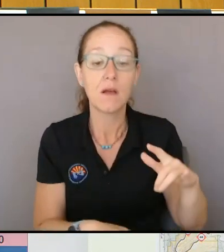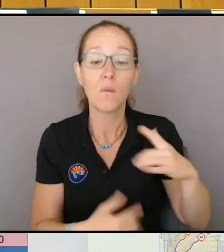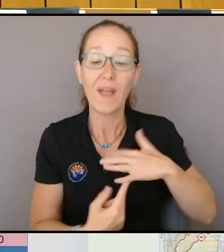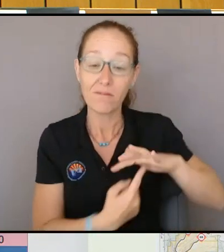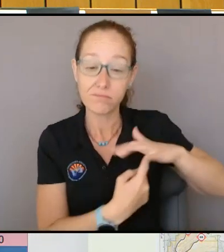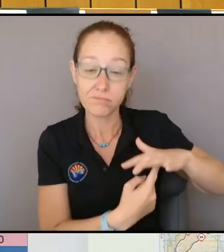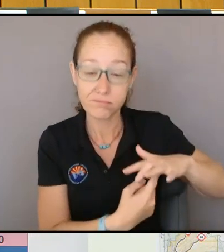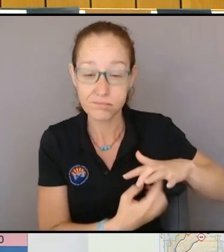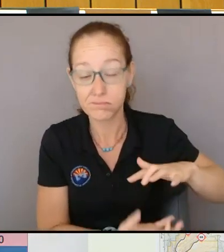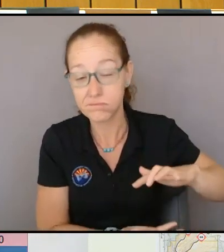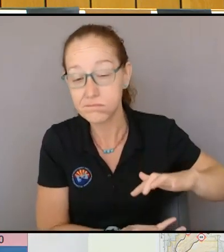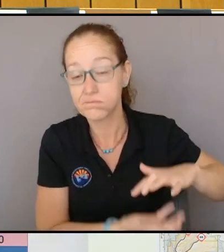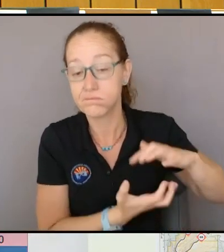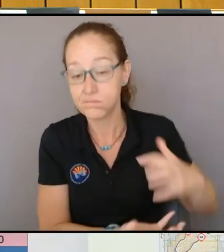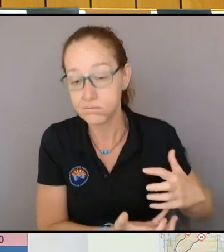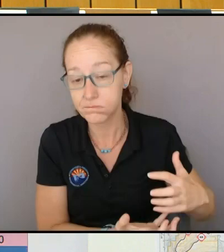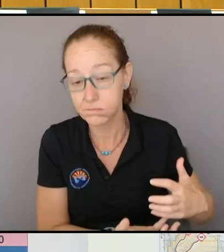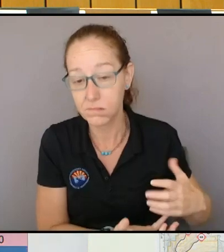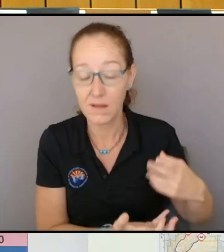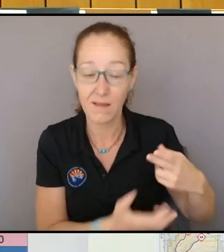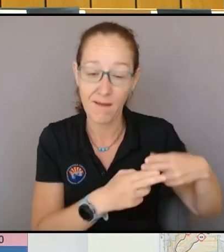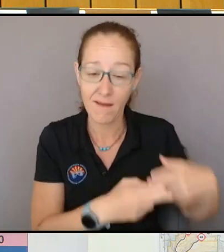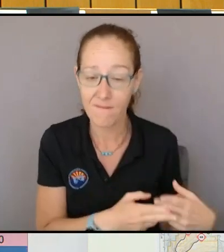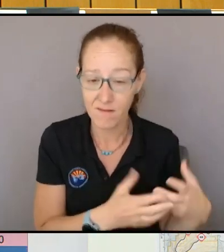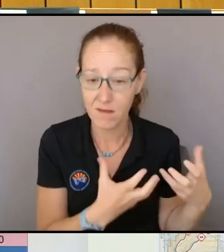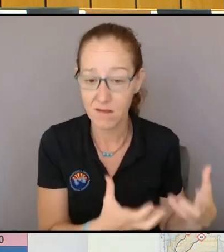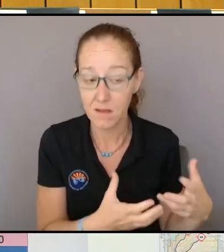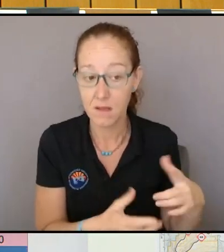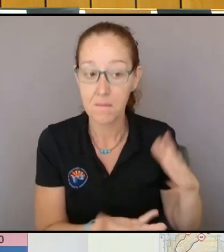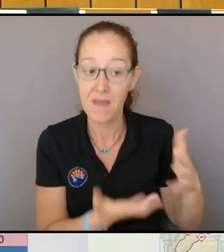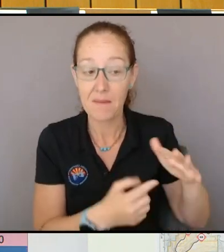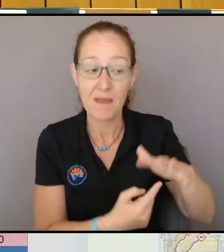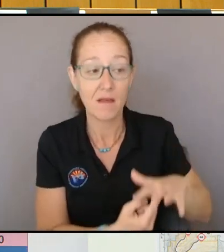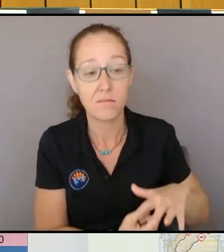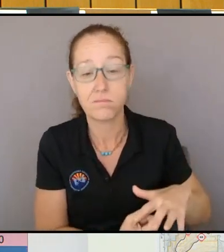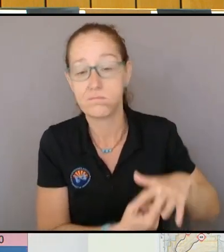for the chinooks to lift, if they try to land above a